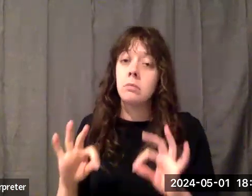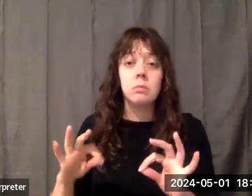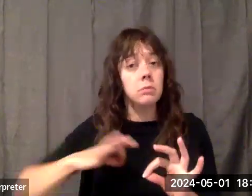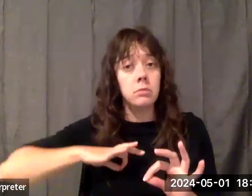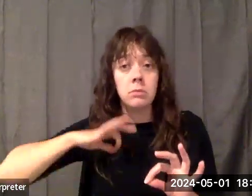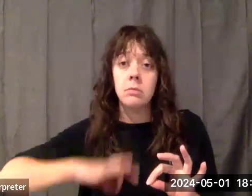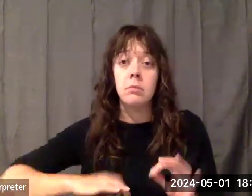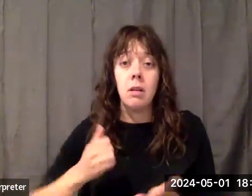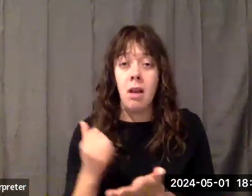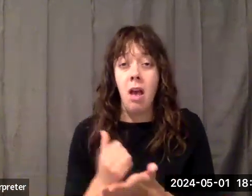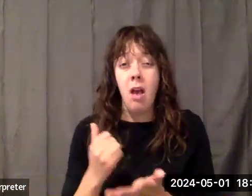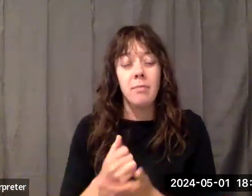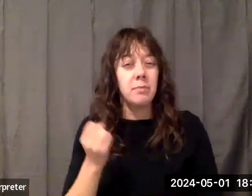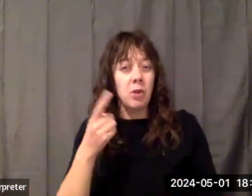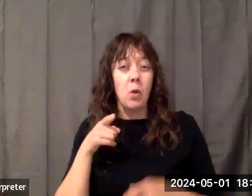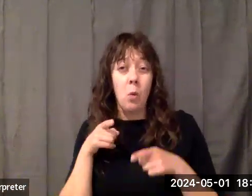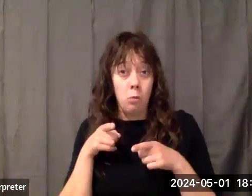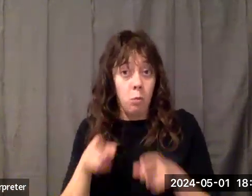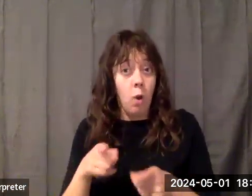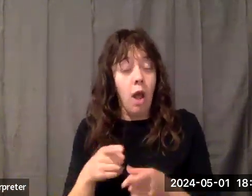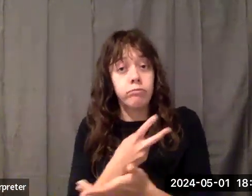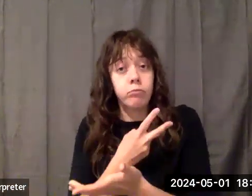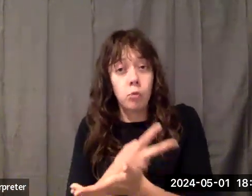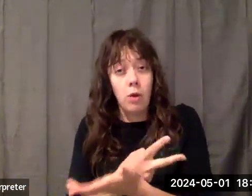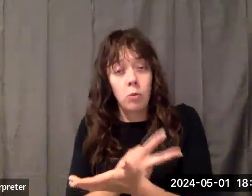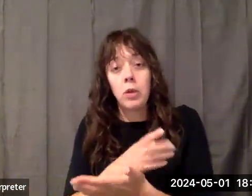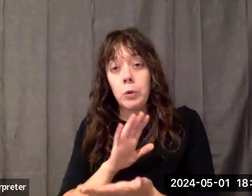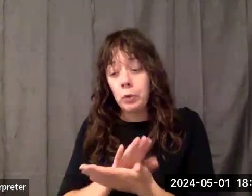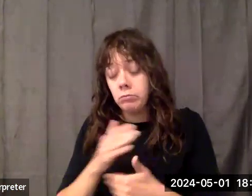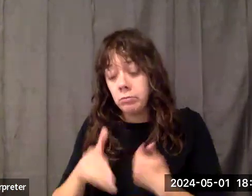they're highly encouraged during graduate studies. And then when you continue on